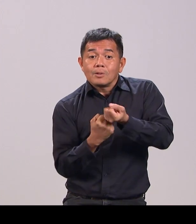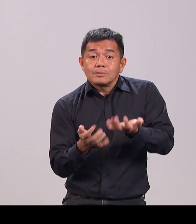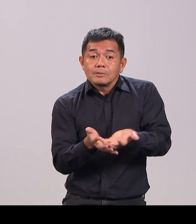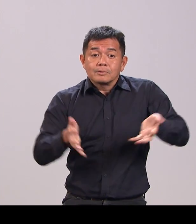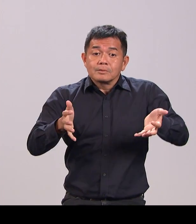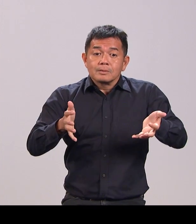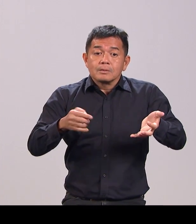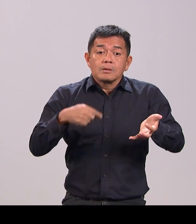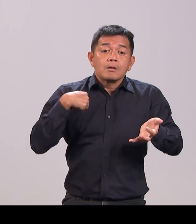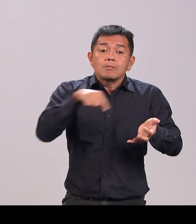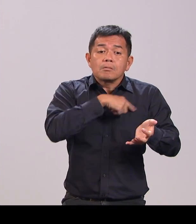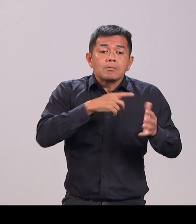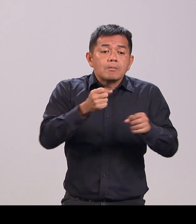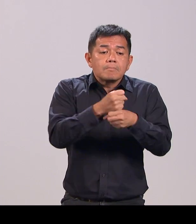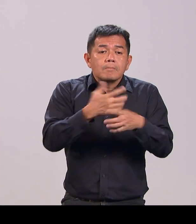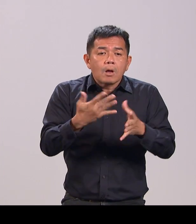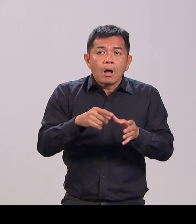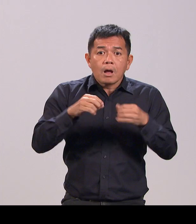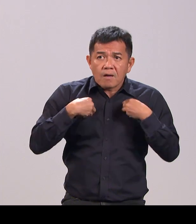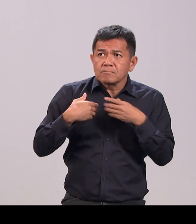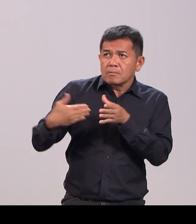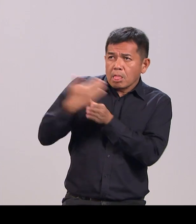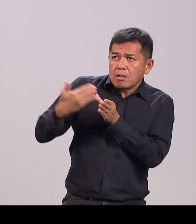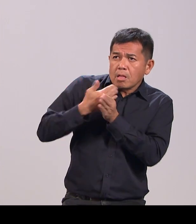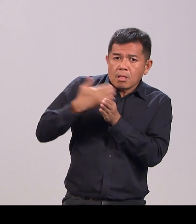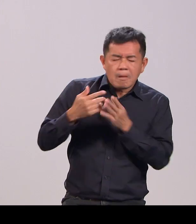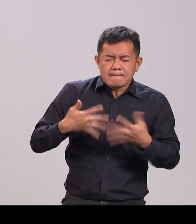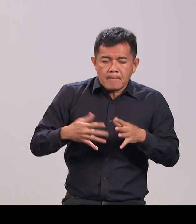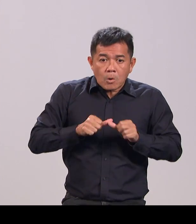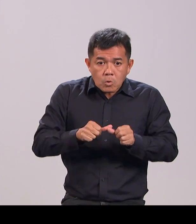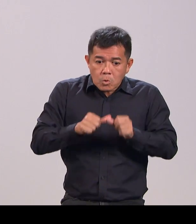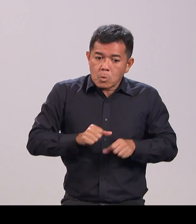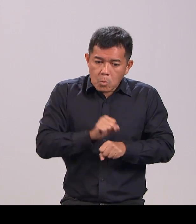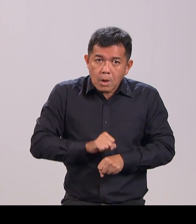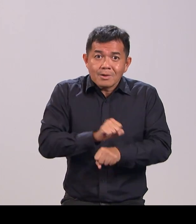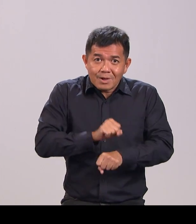This is how we can progress together and thrive in a competitive and dangerous world.